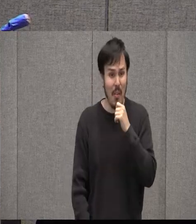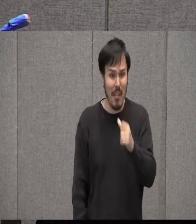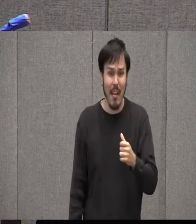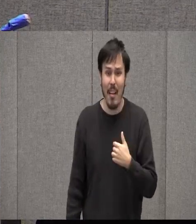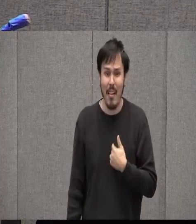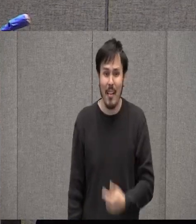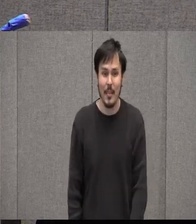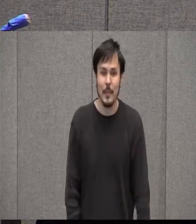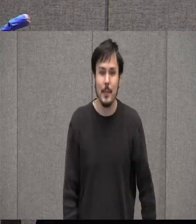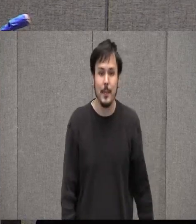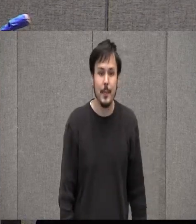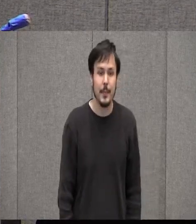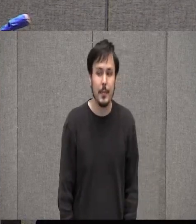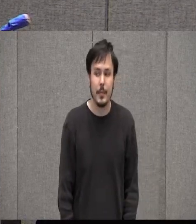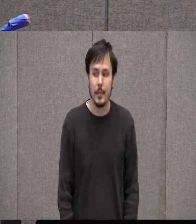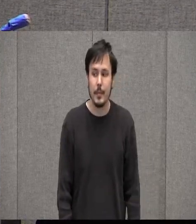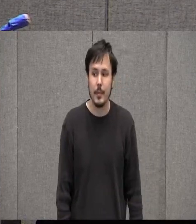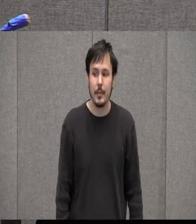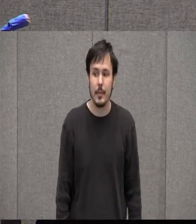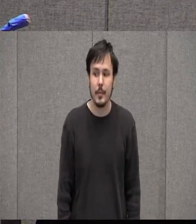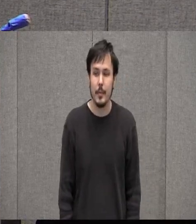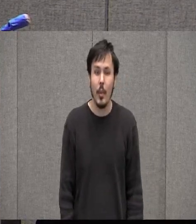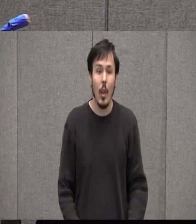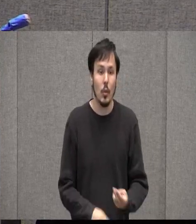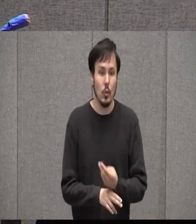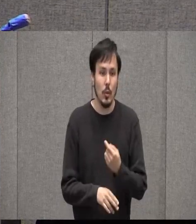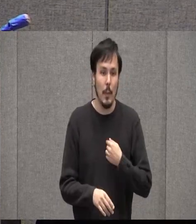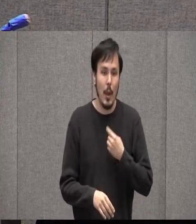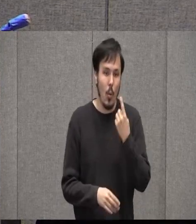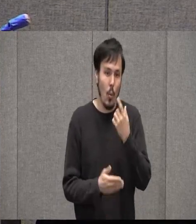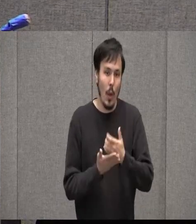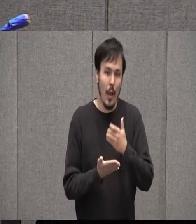so I have my one cup of water that I'm gonna put